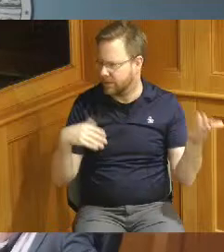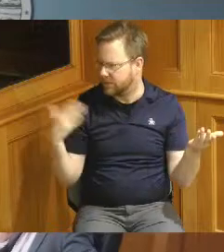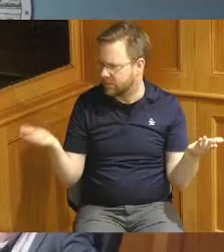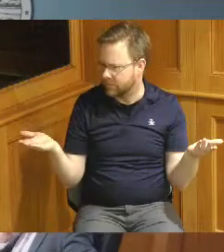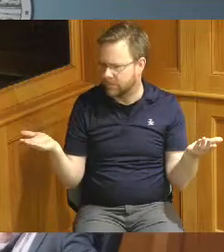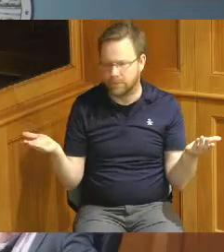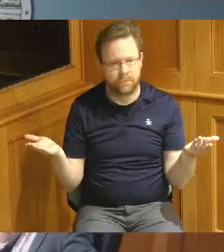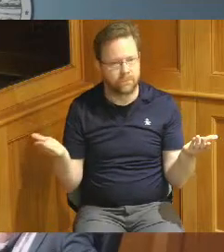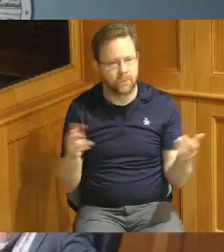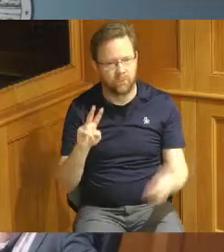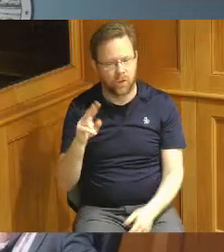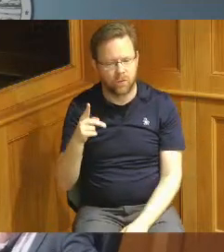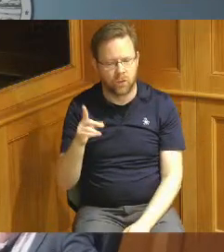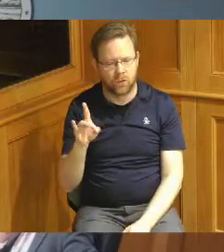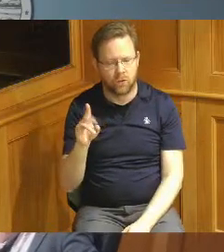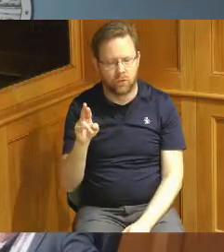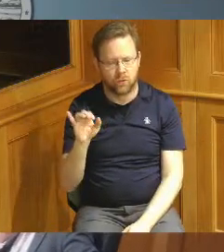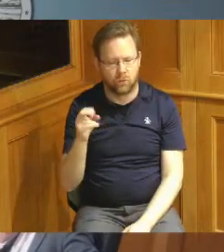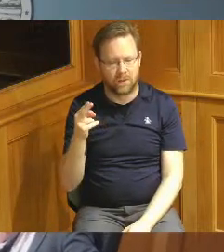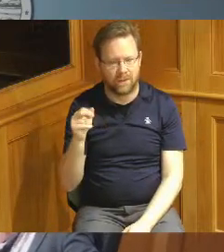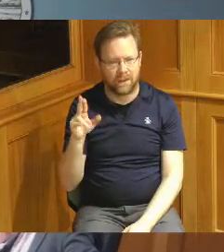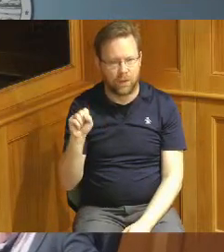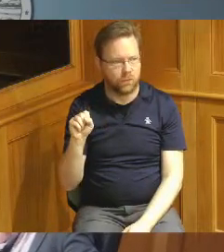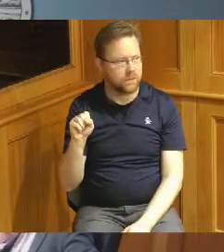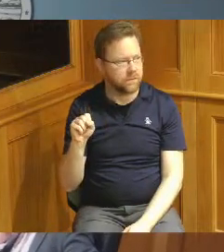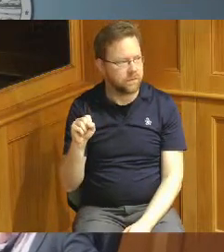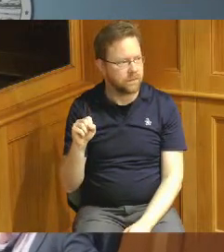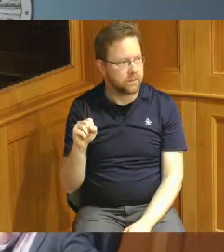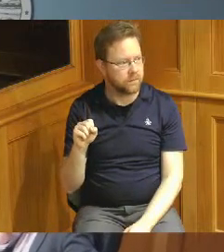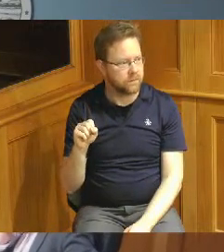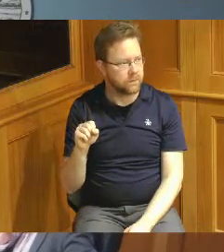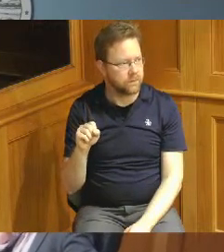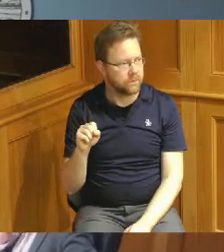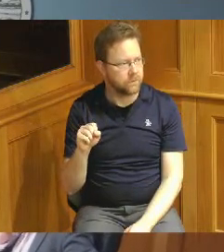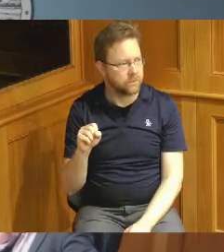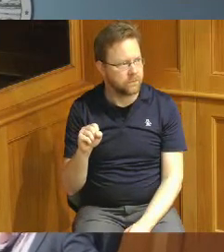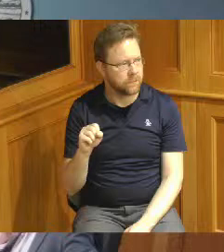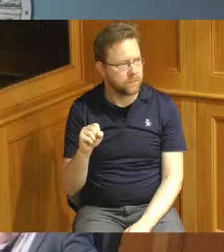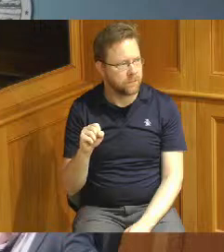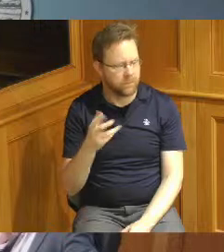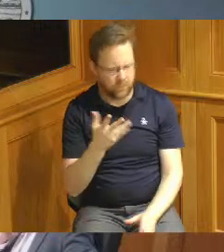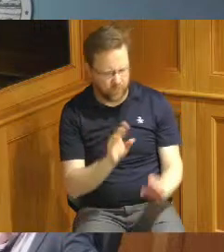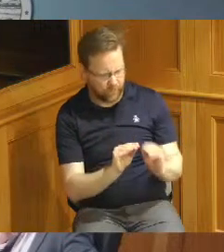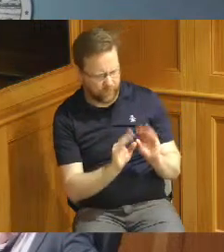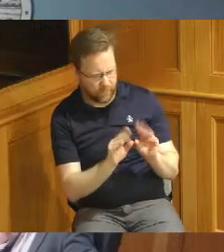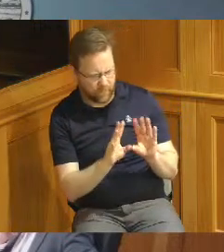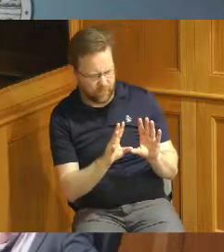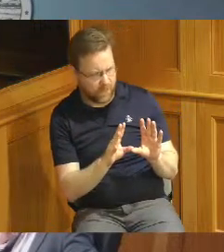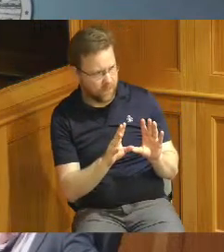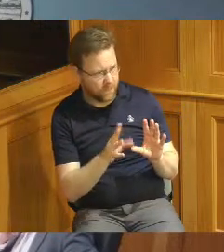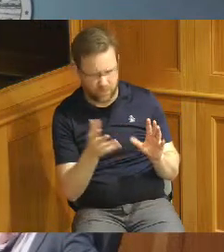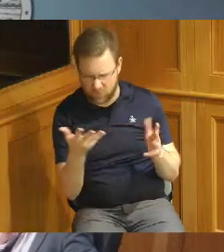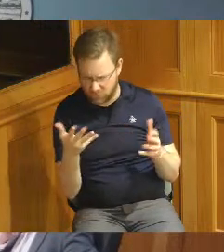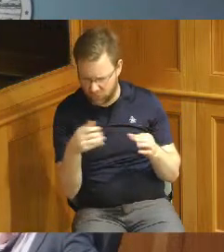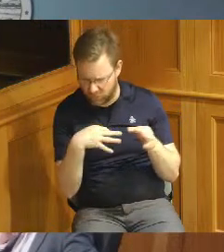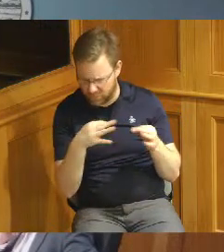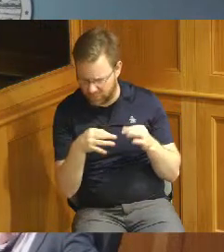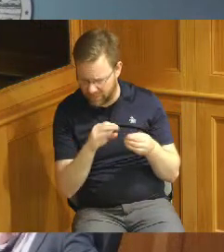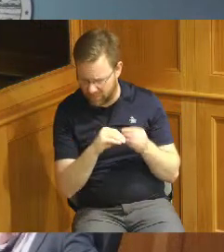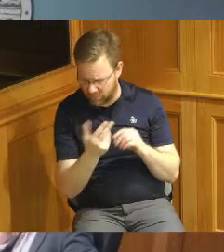are with taxpayer money so yeah this is great okay awesome I'll make a motion to approve item number three (Commissioner Driehaus) second (Leslie Hervey)